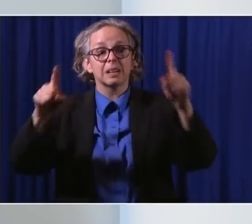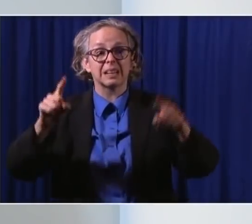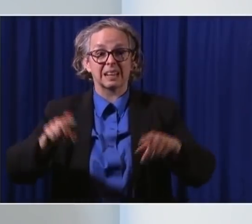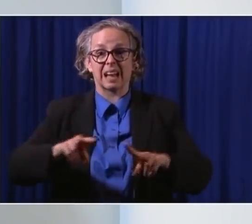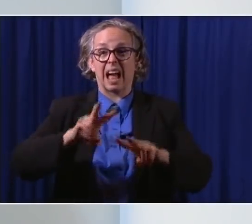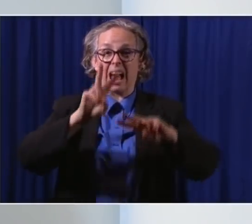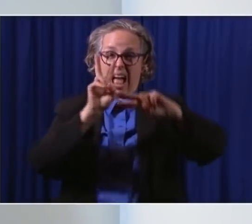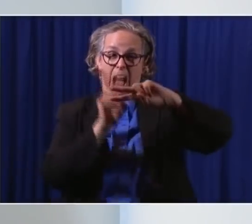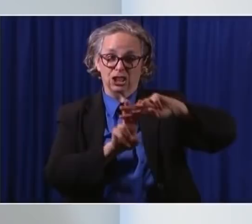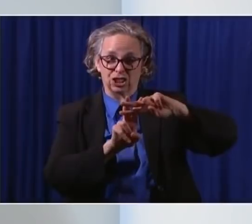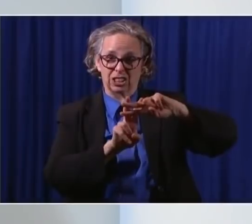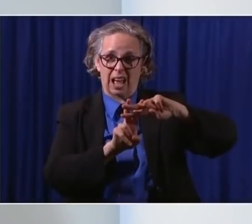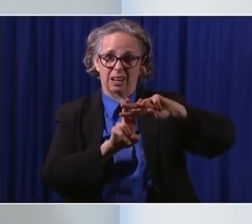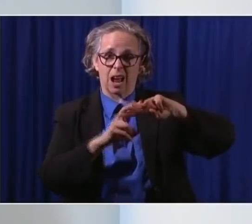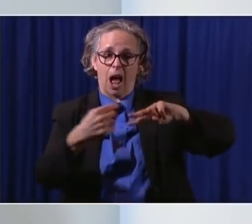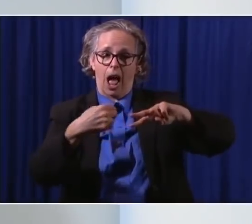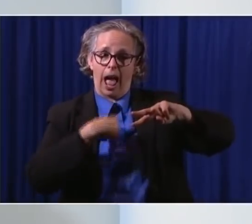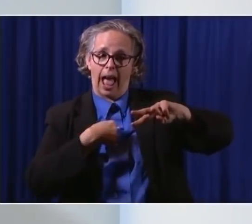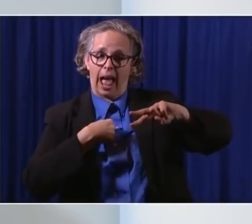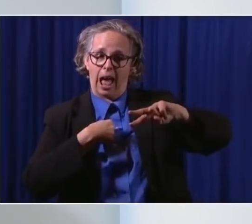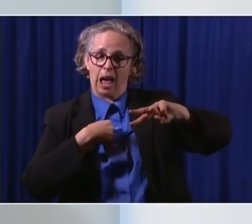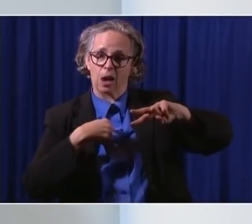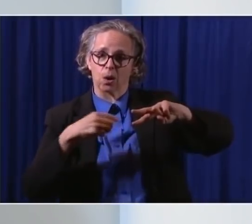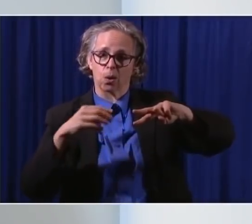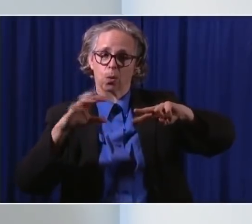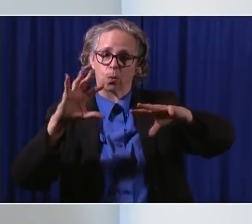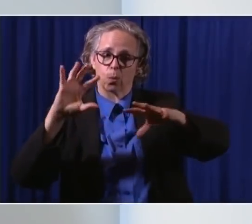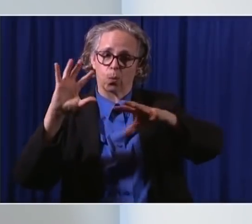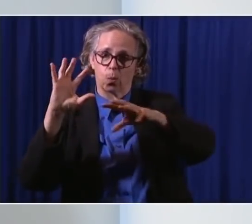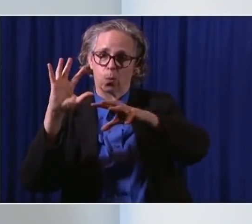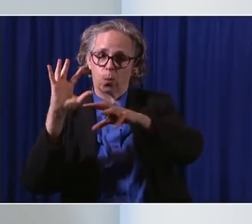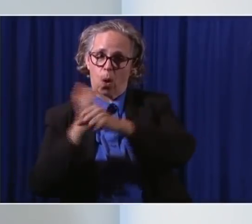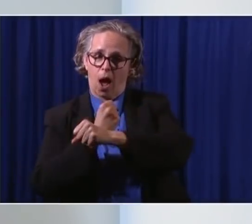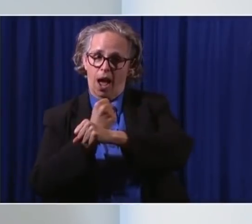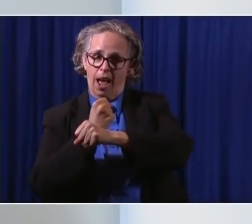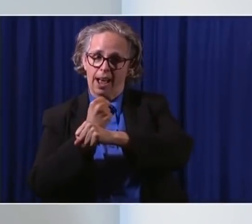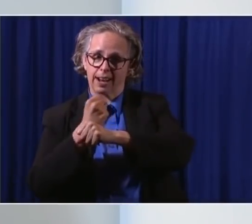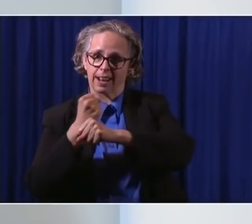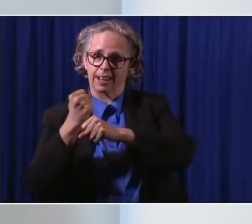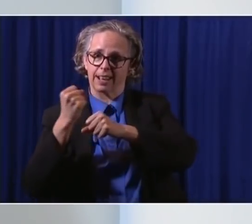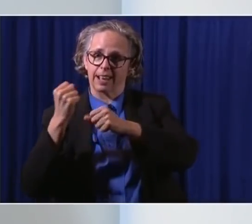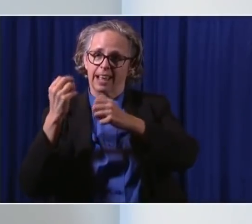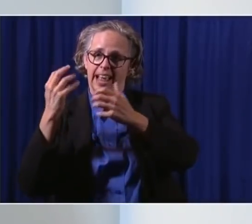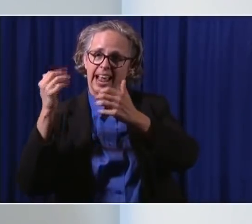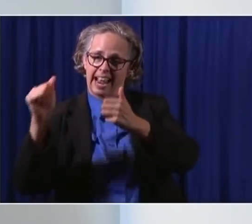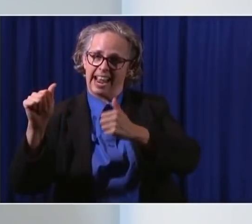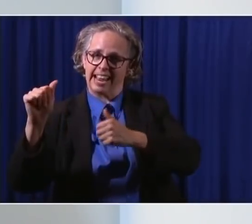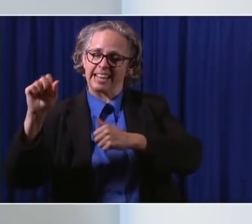OUR ATHLETES NEED TO HELP US SLOW THE SPREAD.